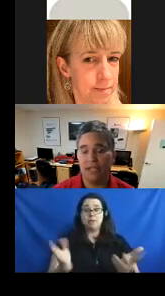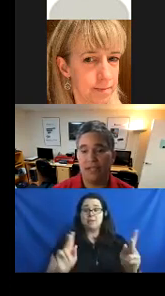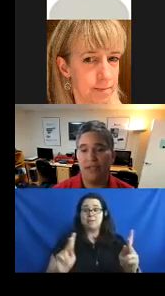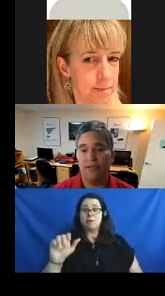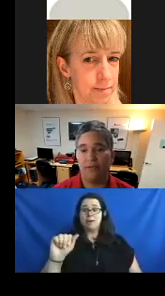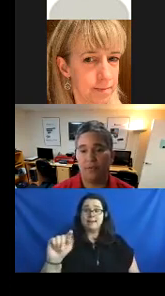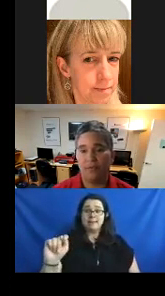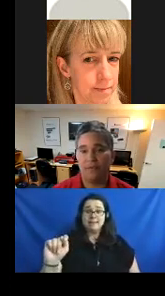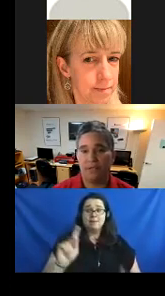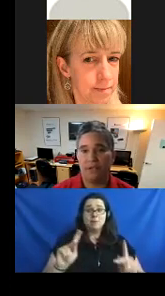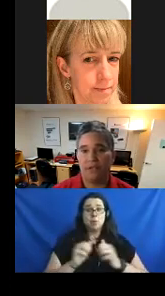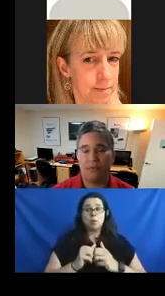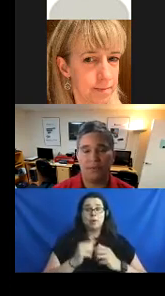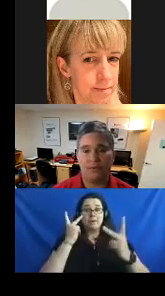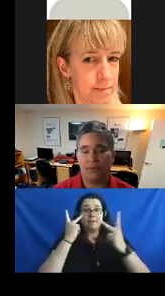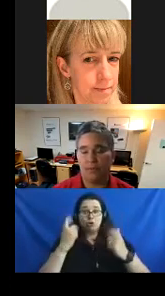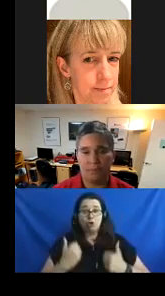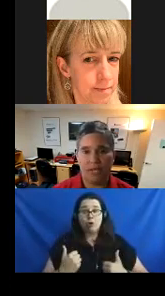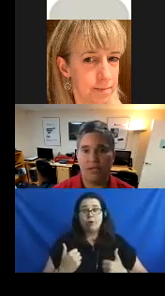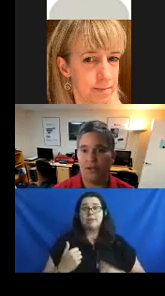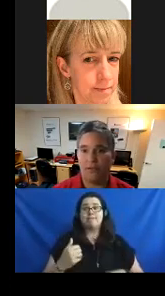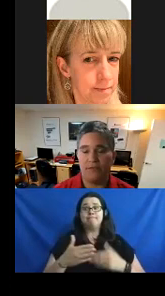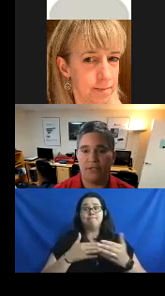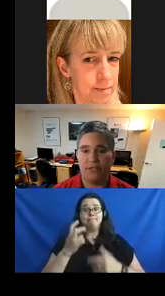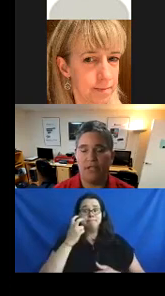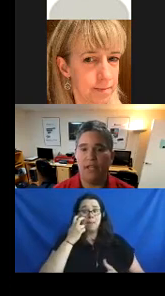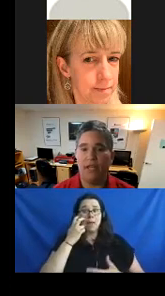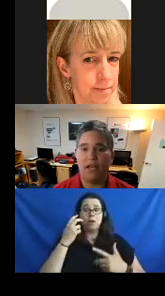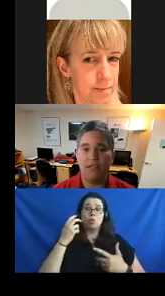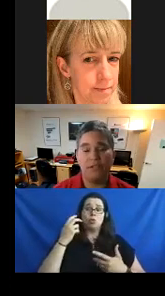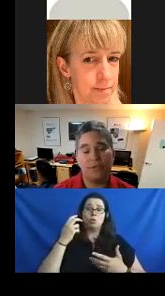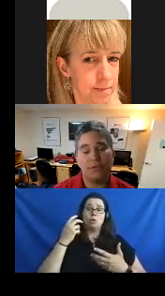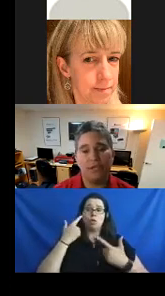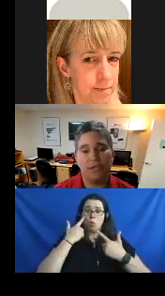FOR PEOPLE WHO HAVE VISION LOSS OR BLIND, THAT YOU HAVE